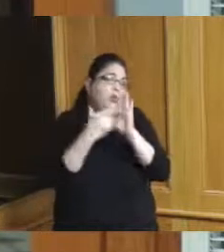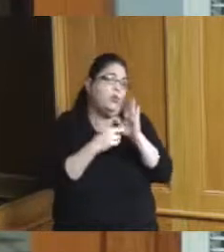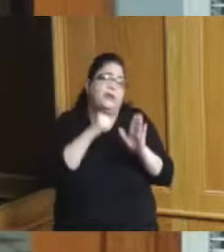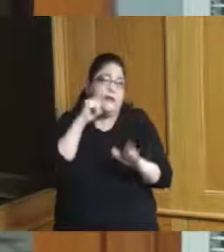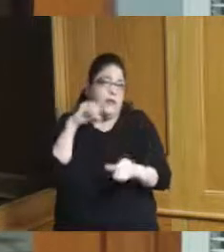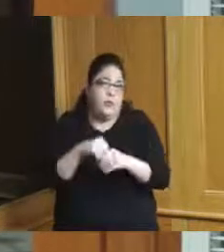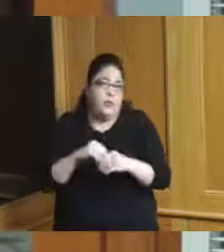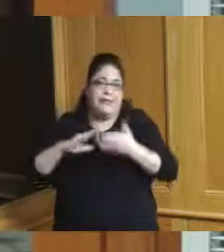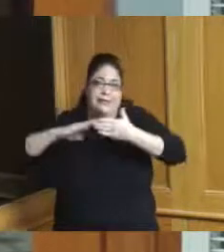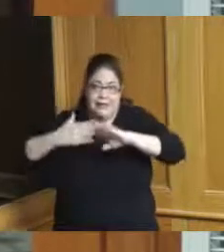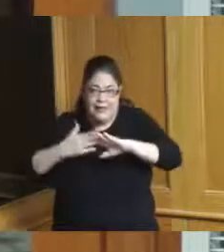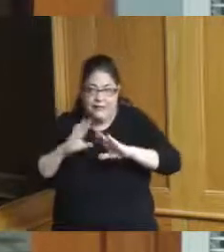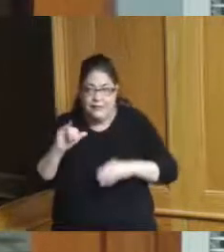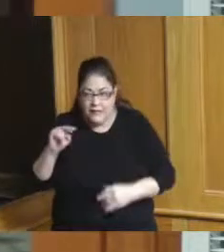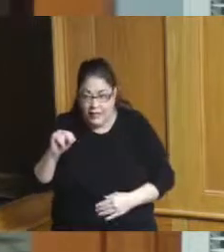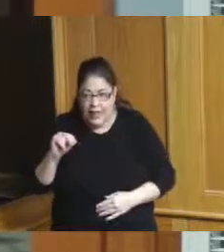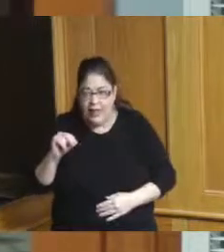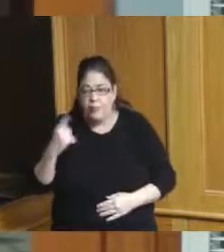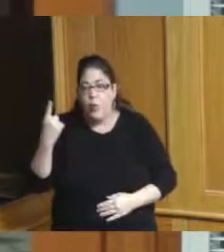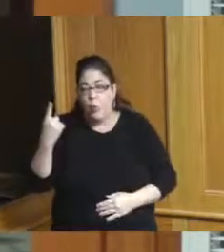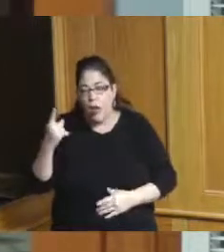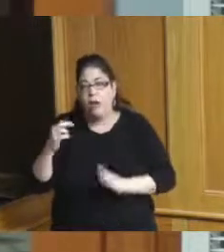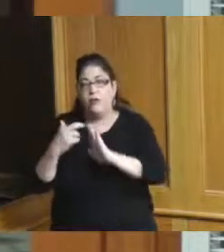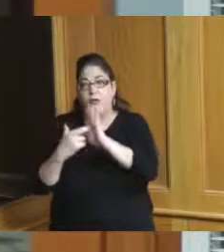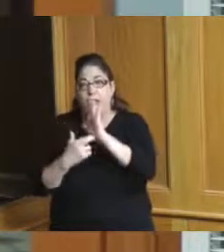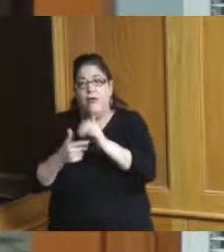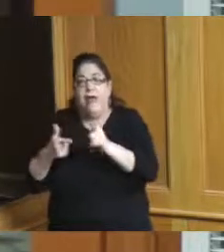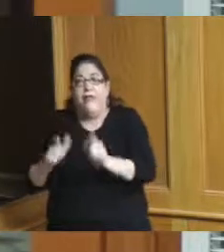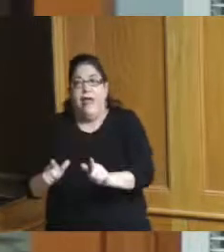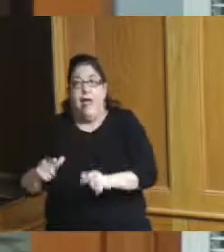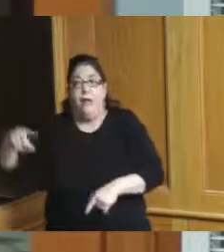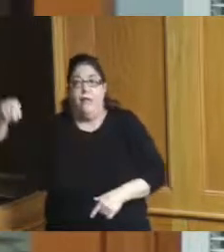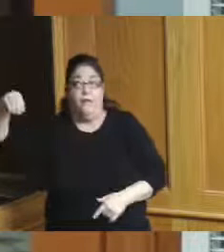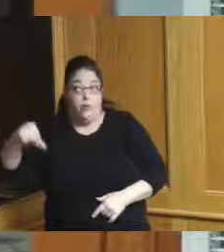the home regulations to allow for that okay well that's good I mean again when we're looking at